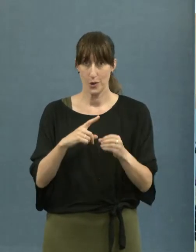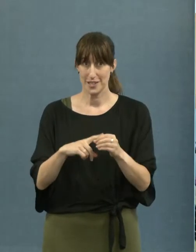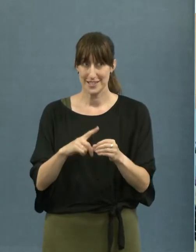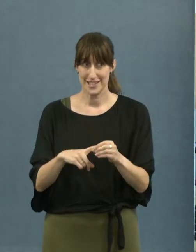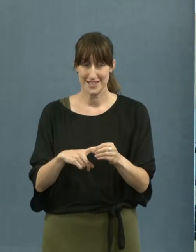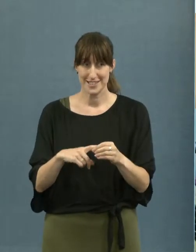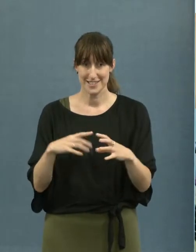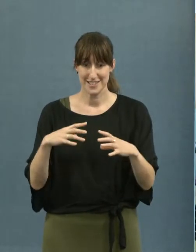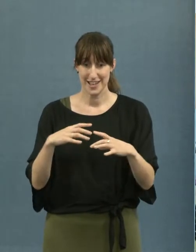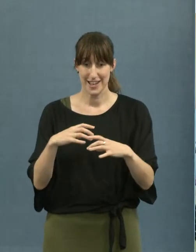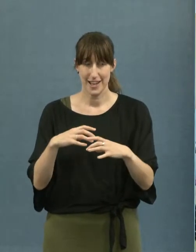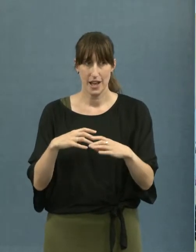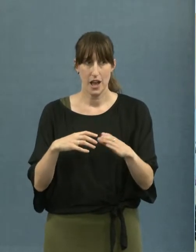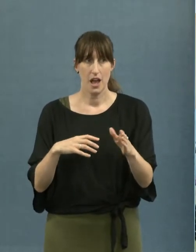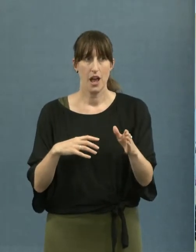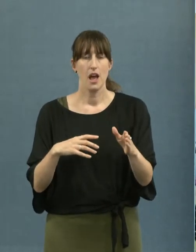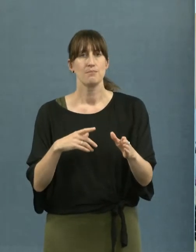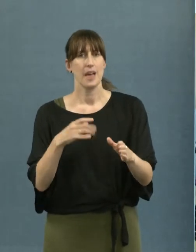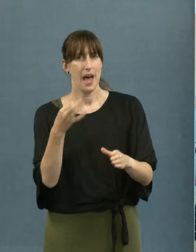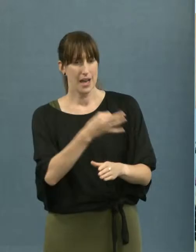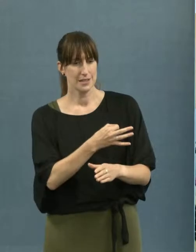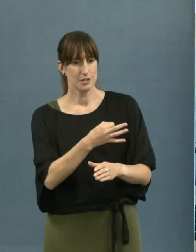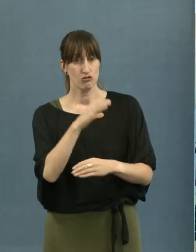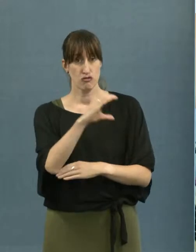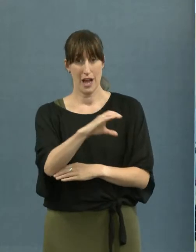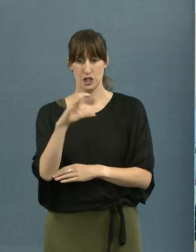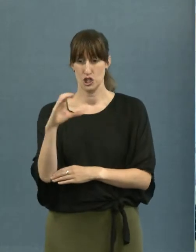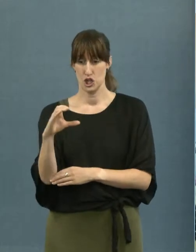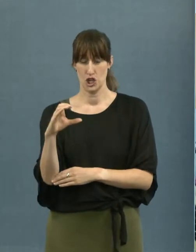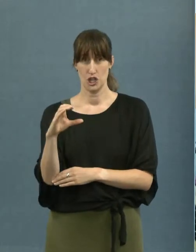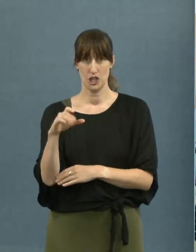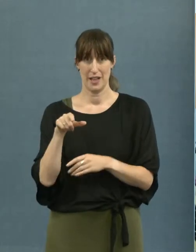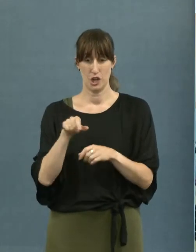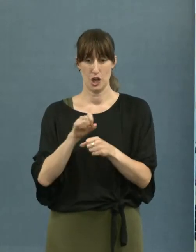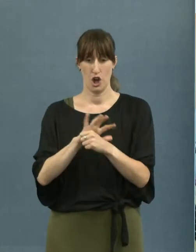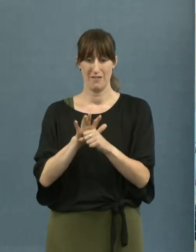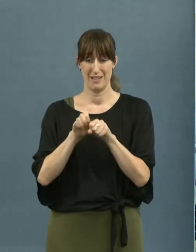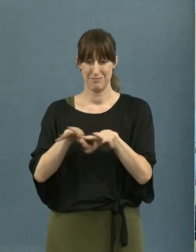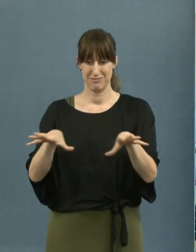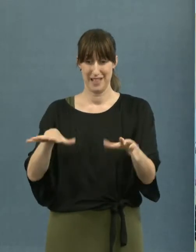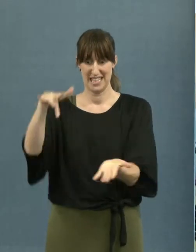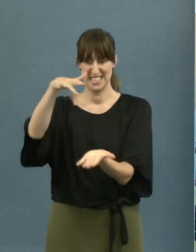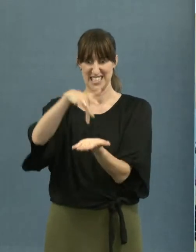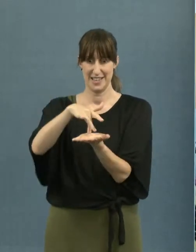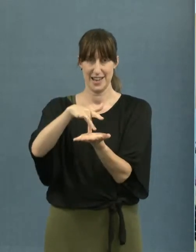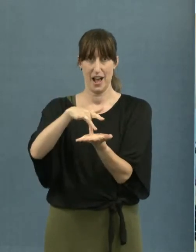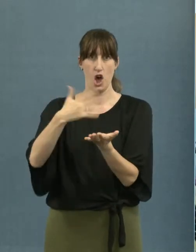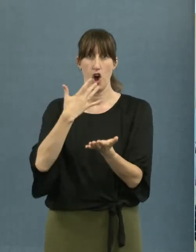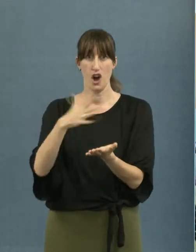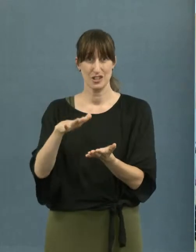if there's no further questions... centre of the outbreak?